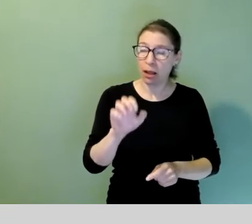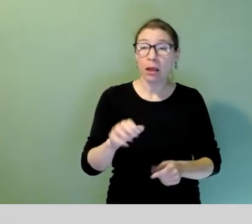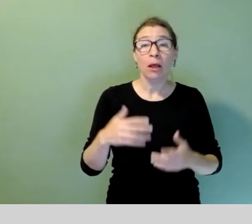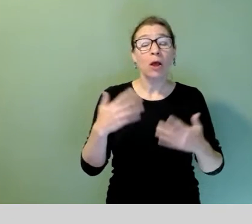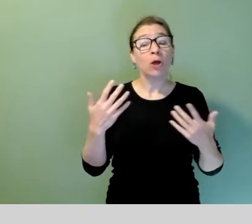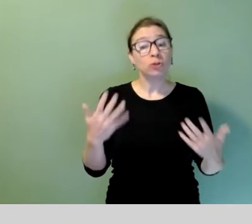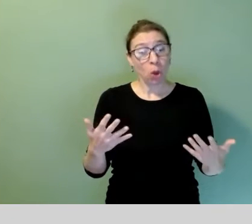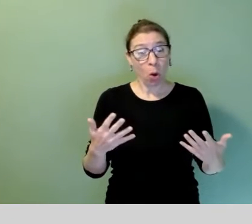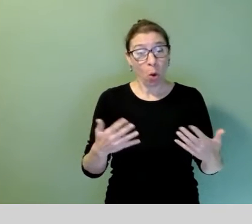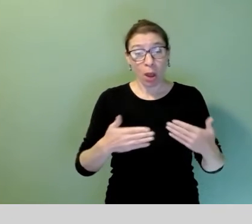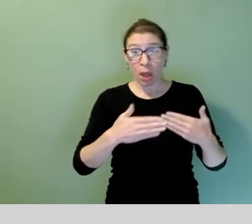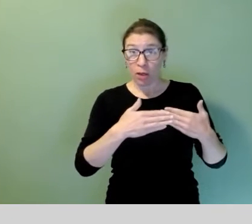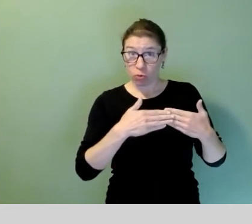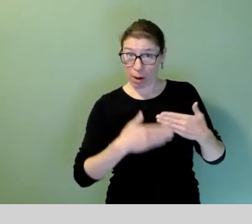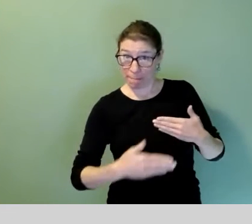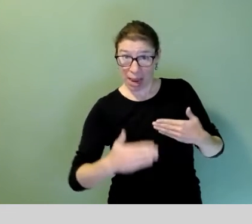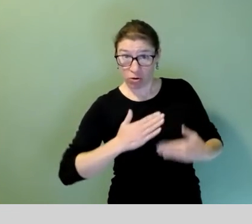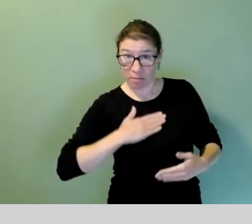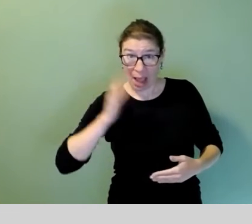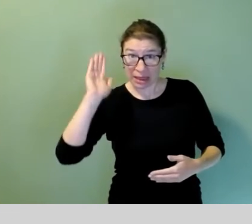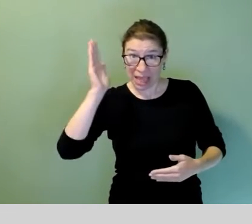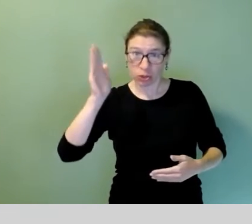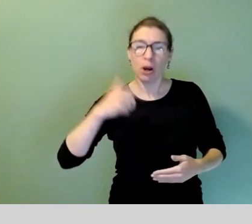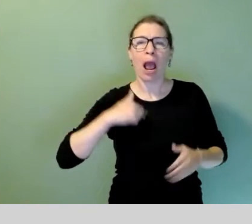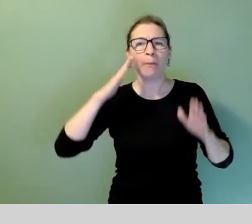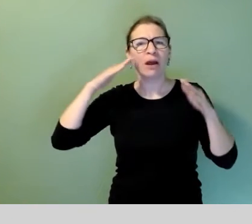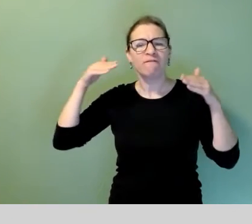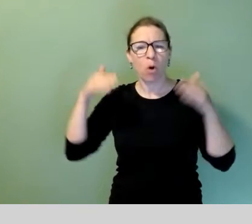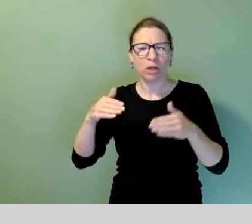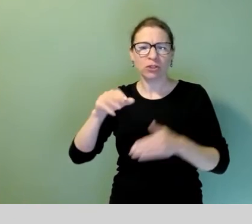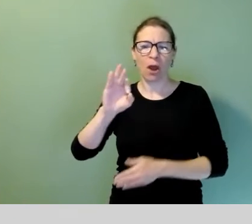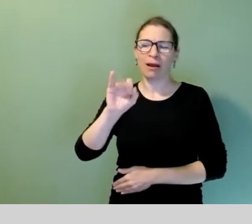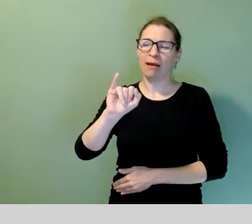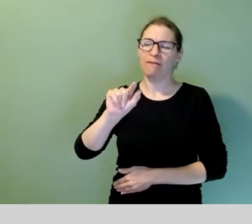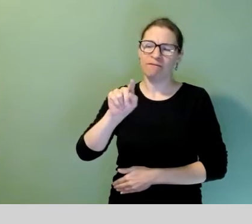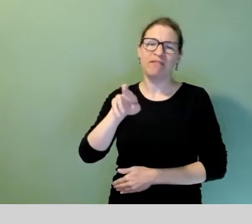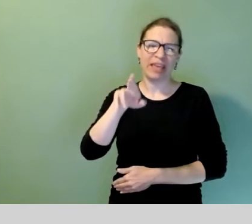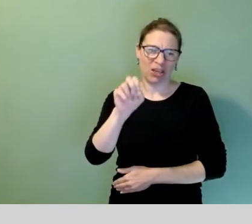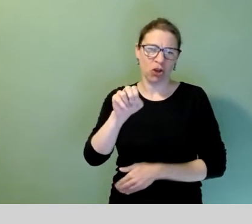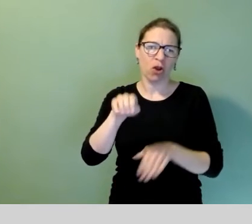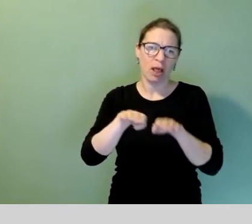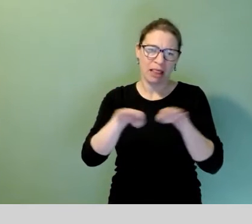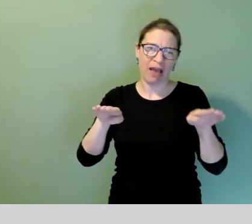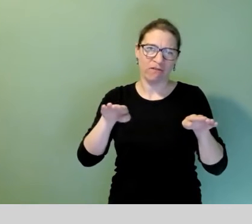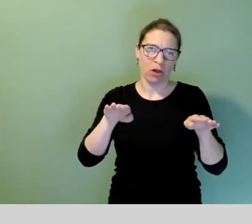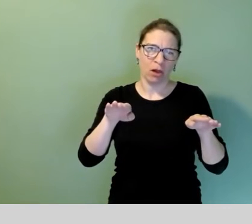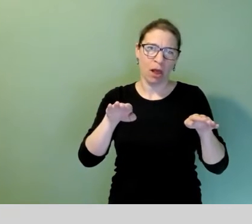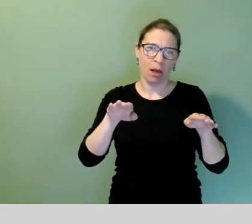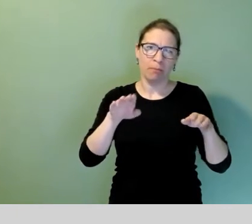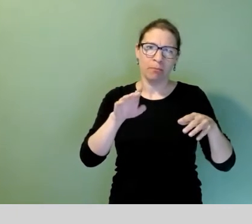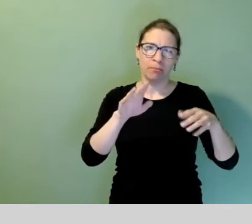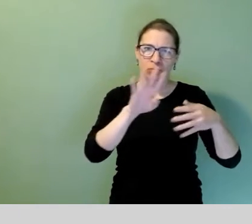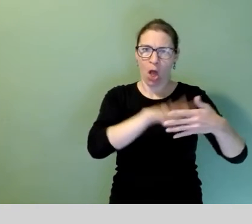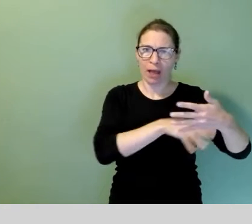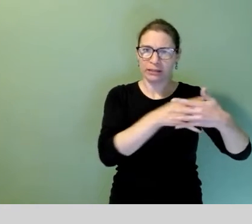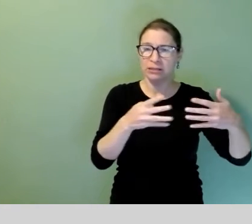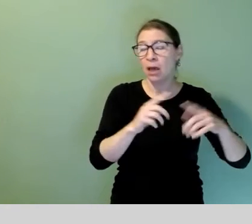So in the remainder of this quick lecture we're going to be focusing on the figure level plots always keeping in the back of our mind